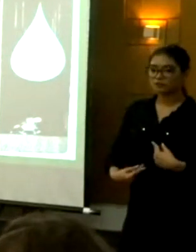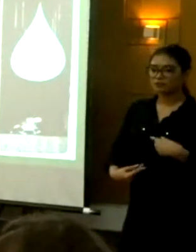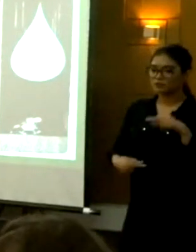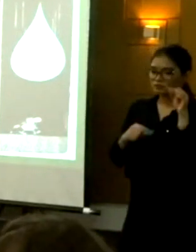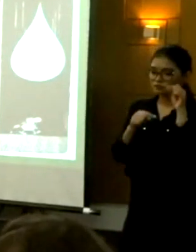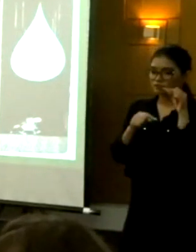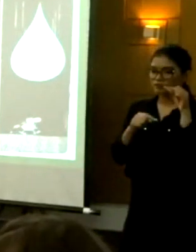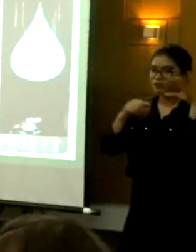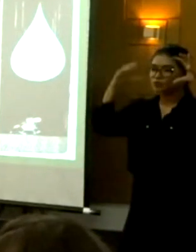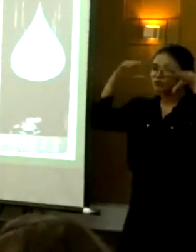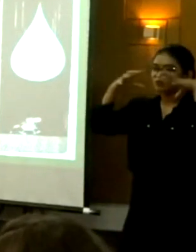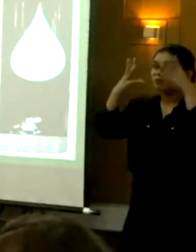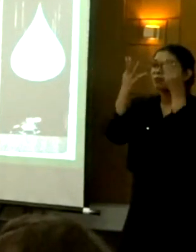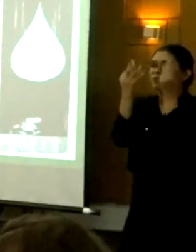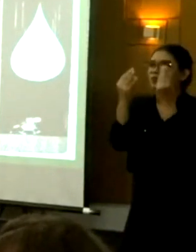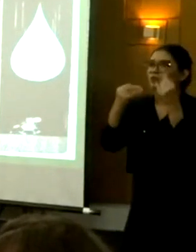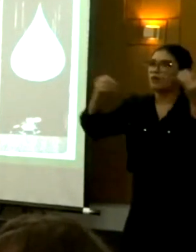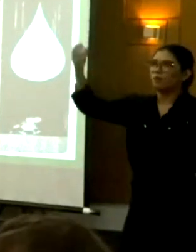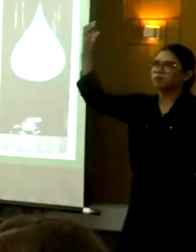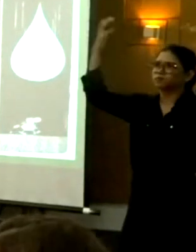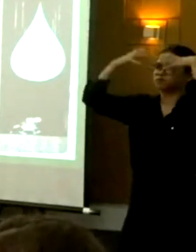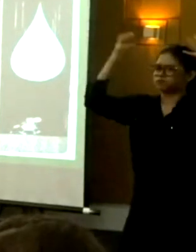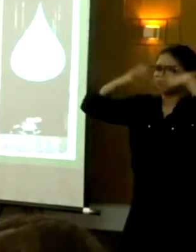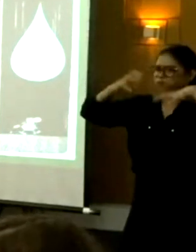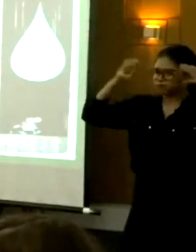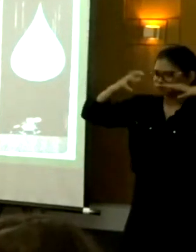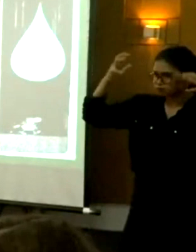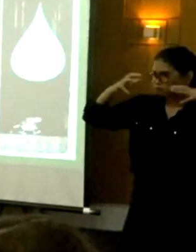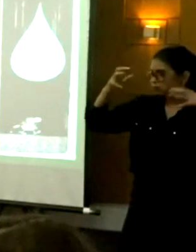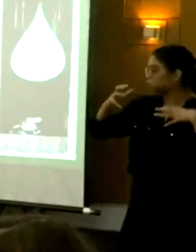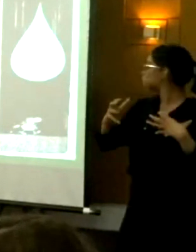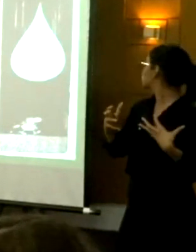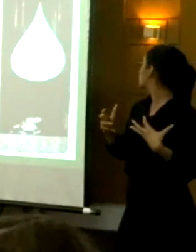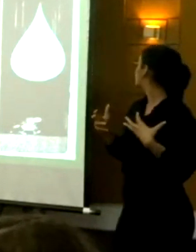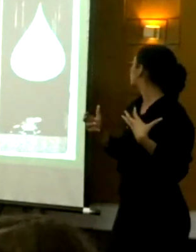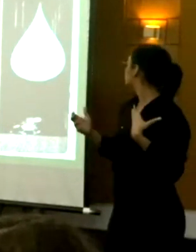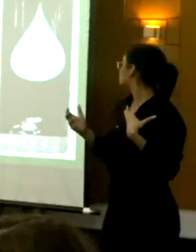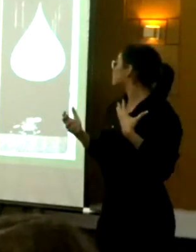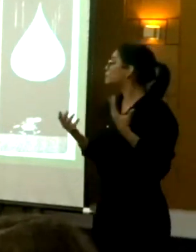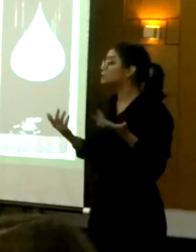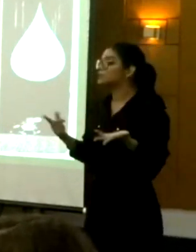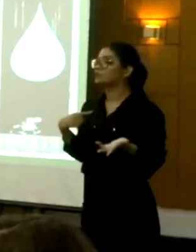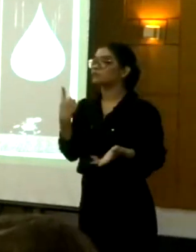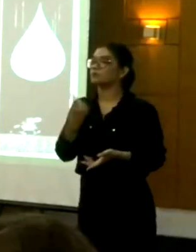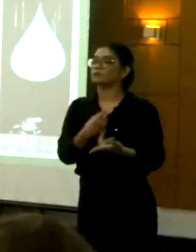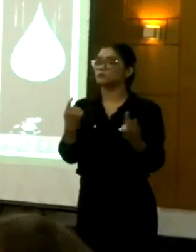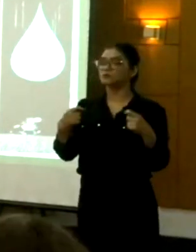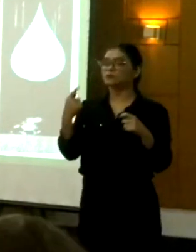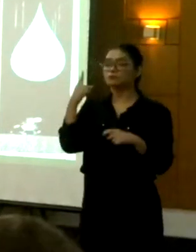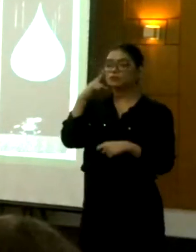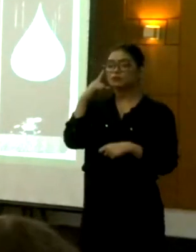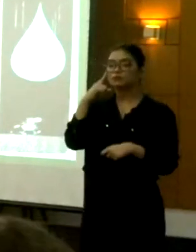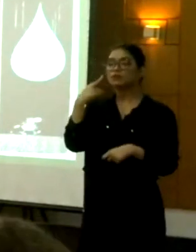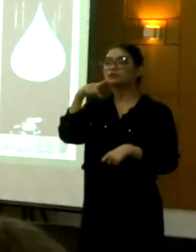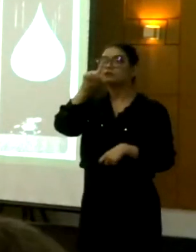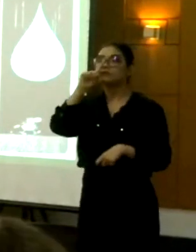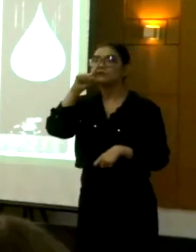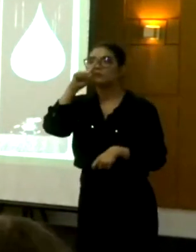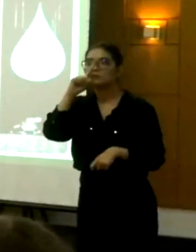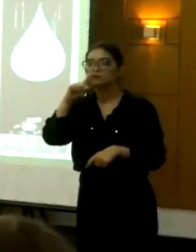we really need to consider the risk of extreme events because this is